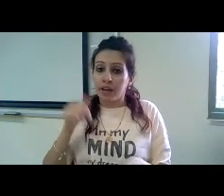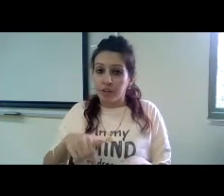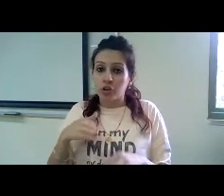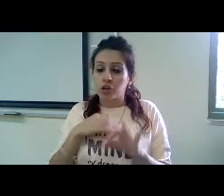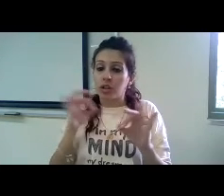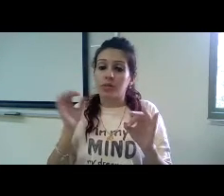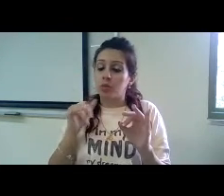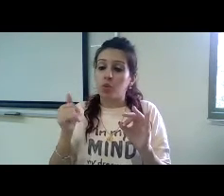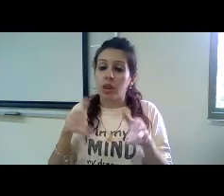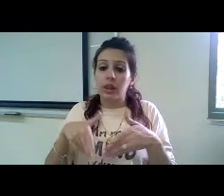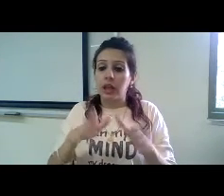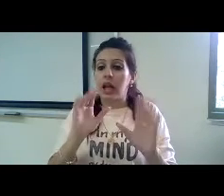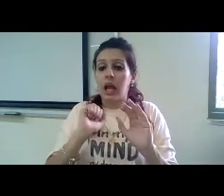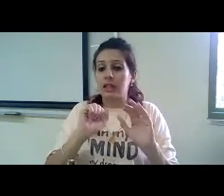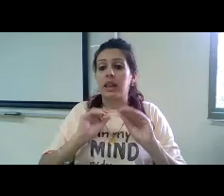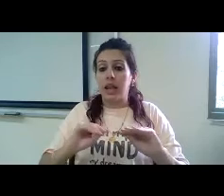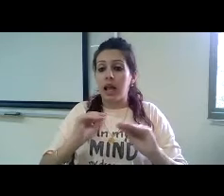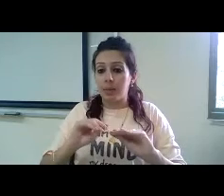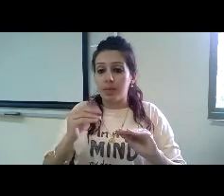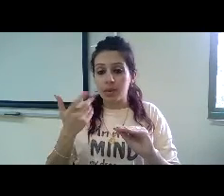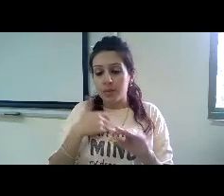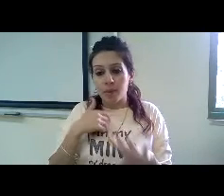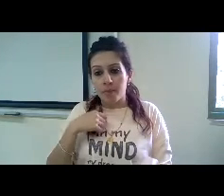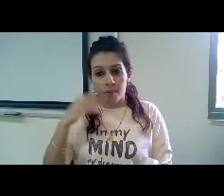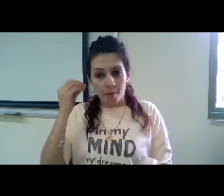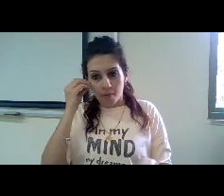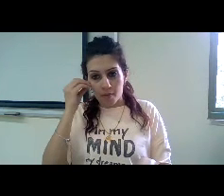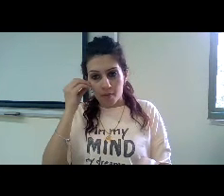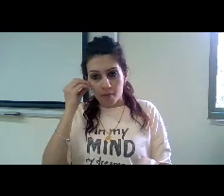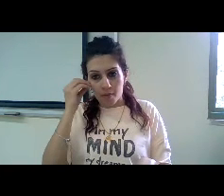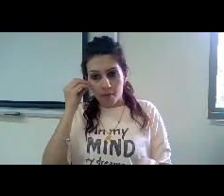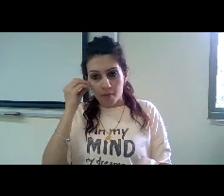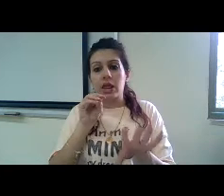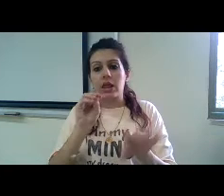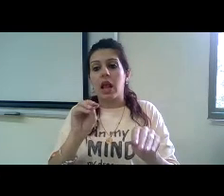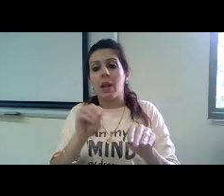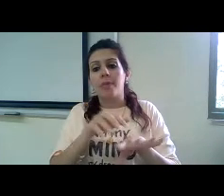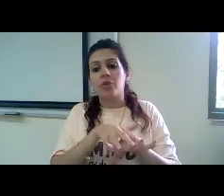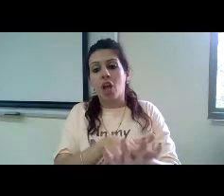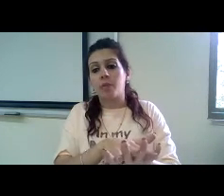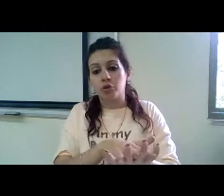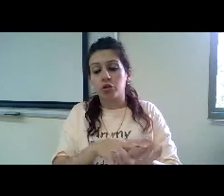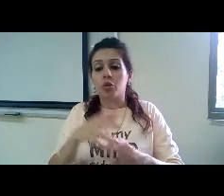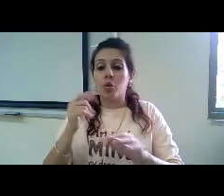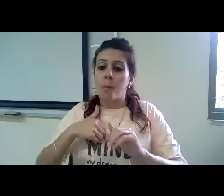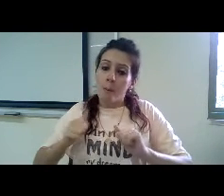to adopt and achieve inclusive education goals.